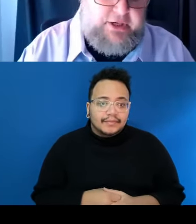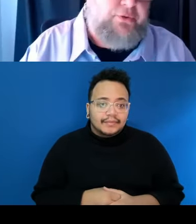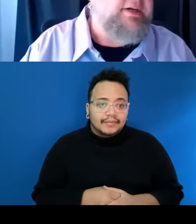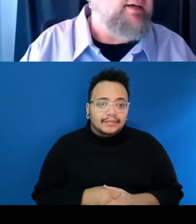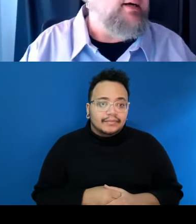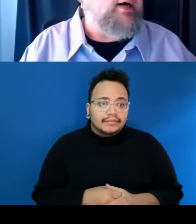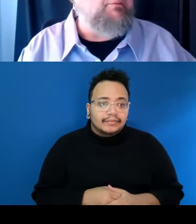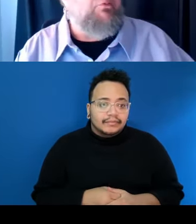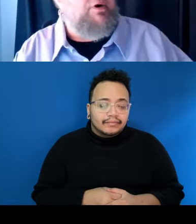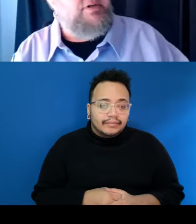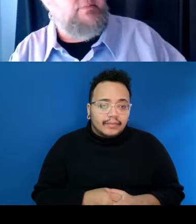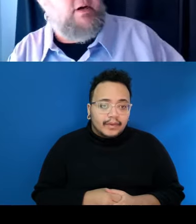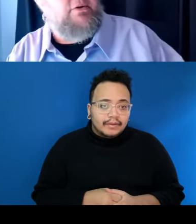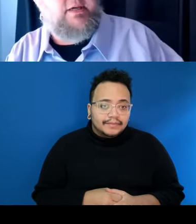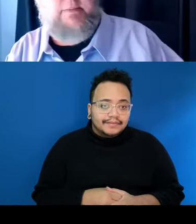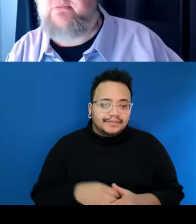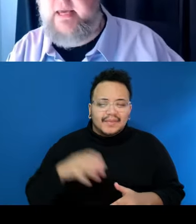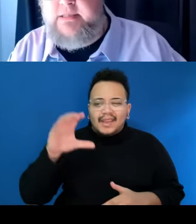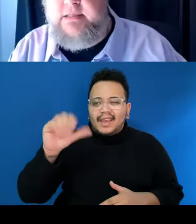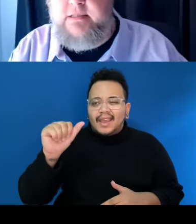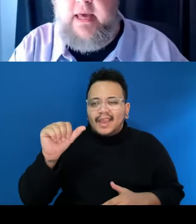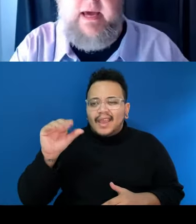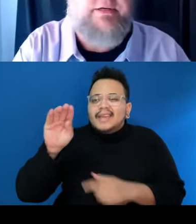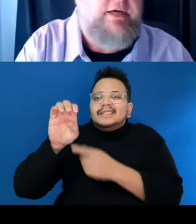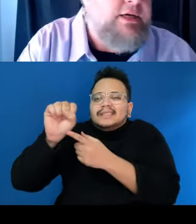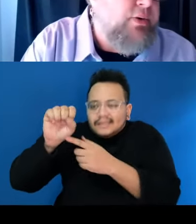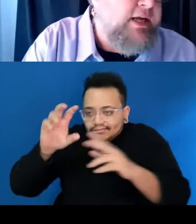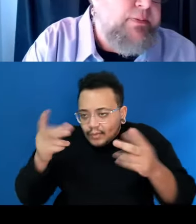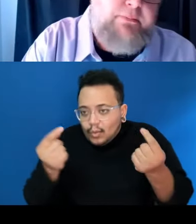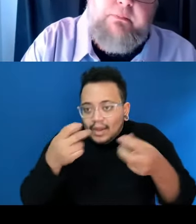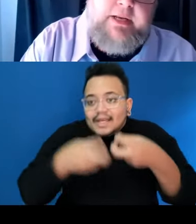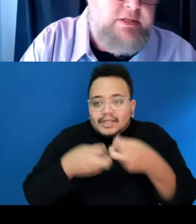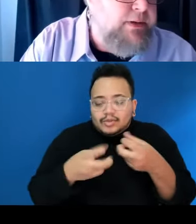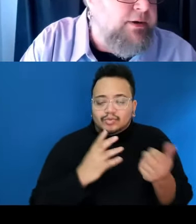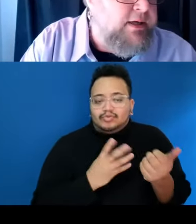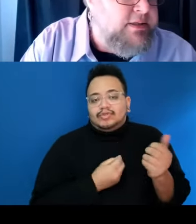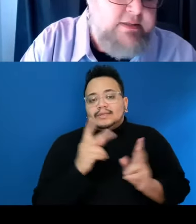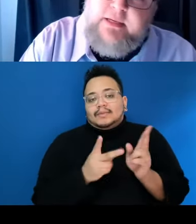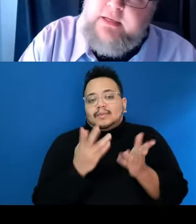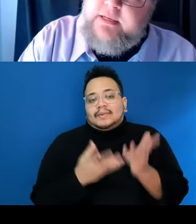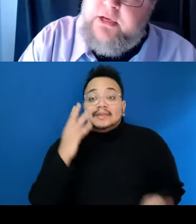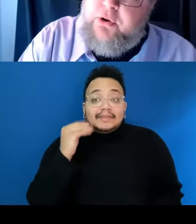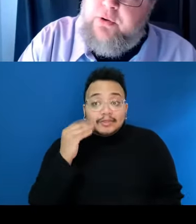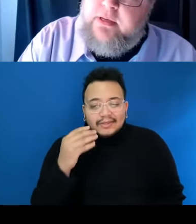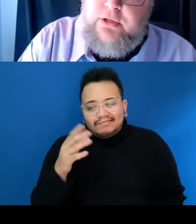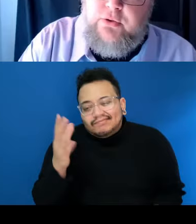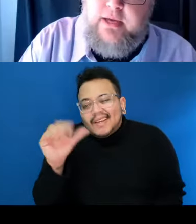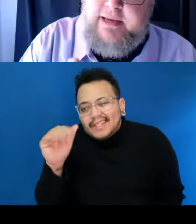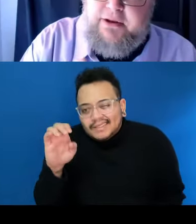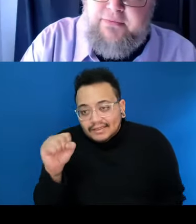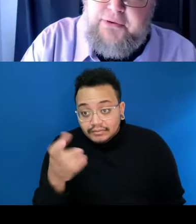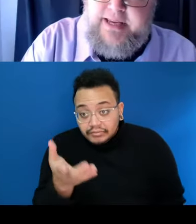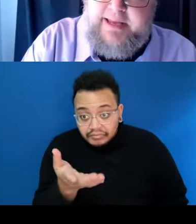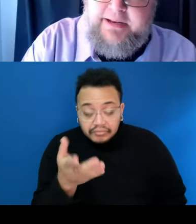So, what are some other types of ACEs that trans people might experience? So, you can get out your phones again,